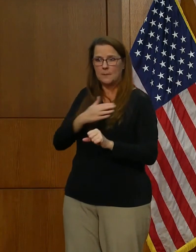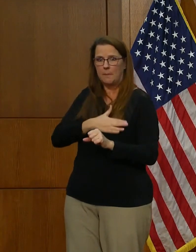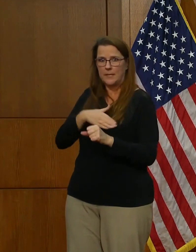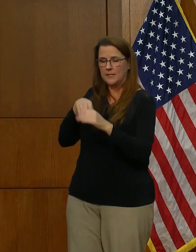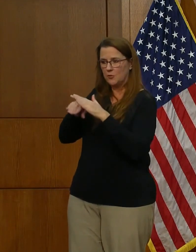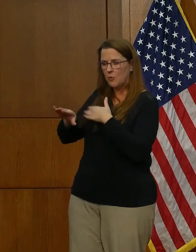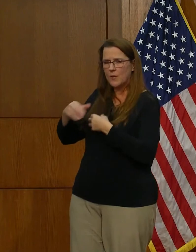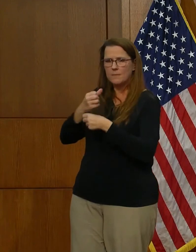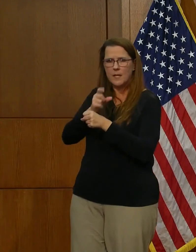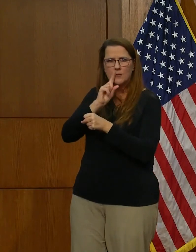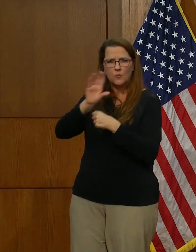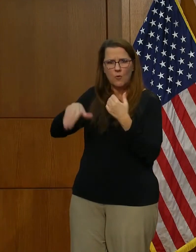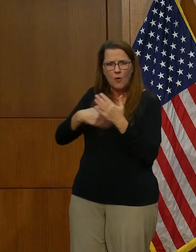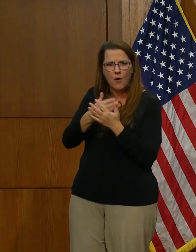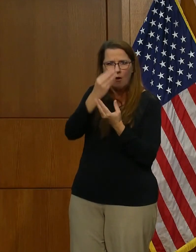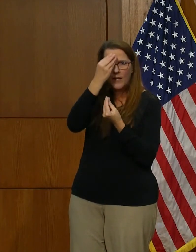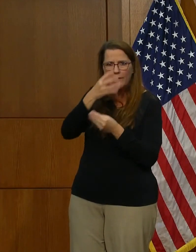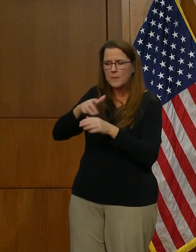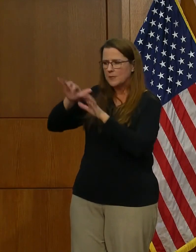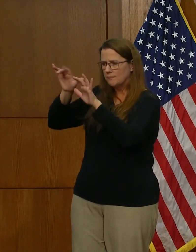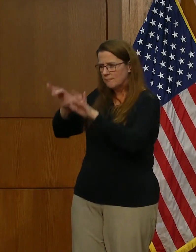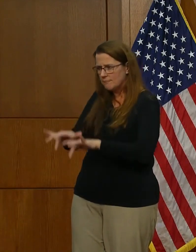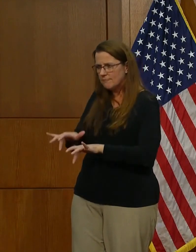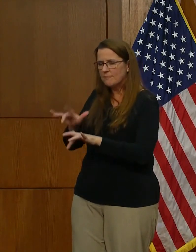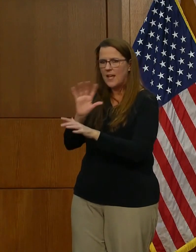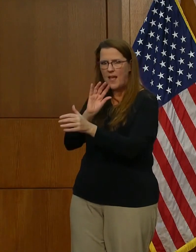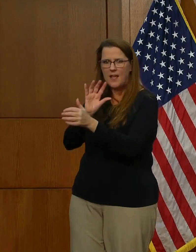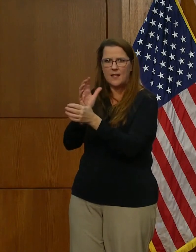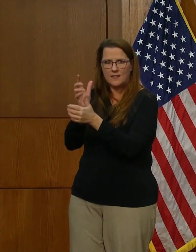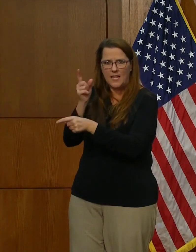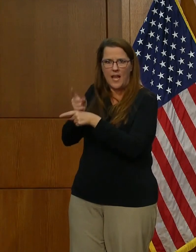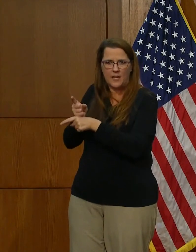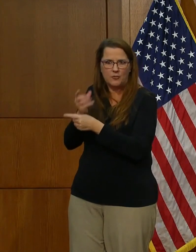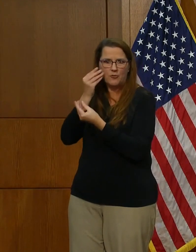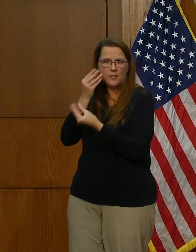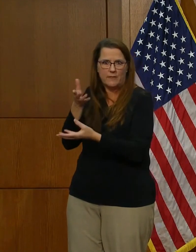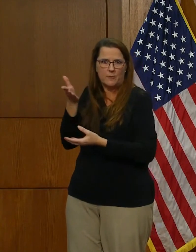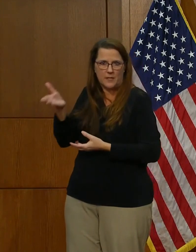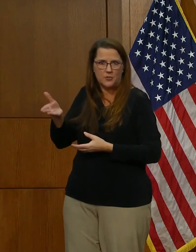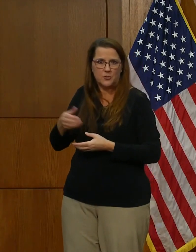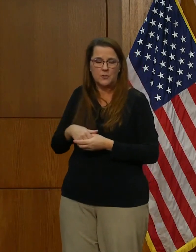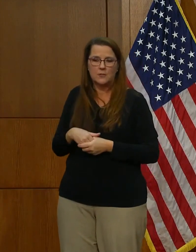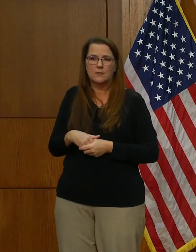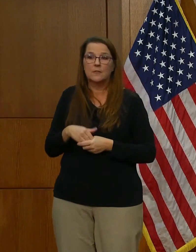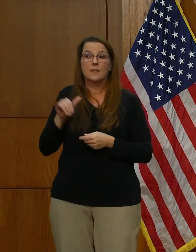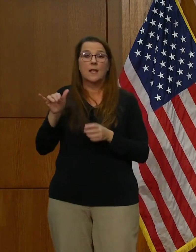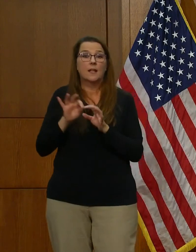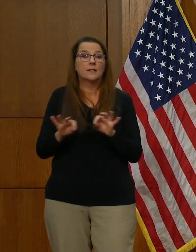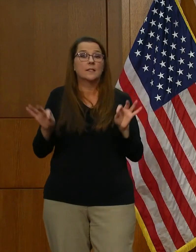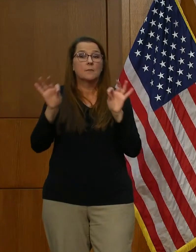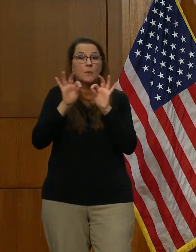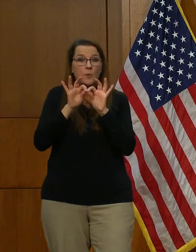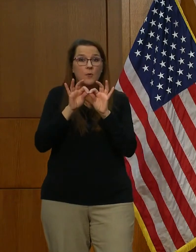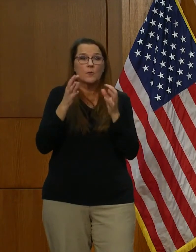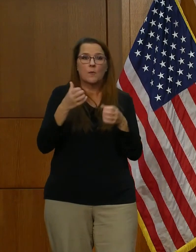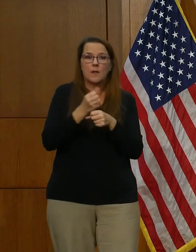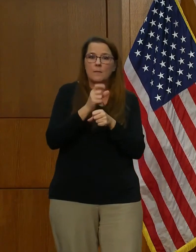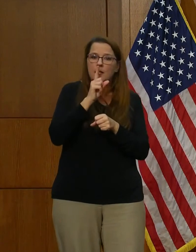INTO THAT PRE REGISTRATION SYSTEM AND MAKE SURE THAT ALL OF YOUR INFORMATION IS FILLED